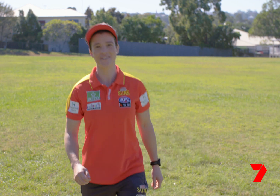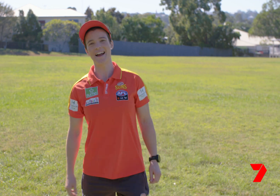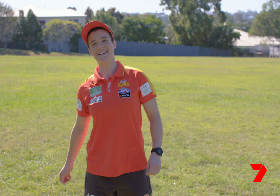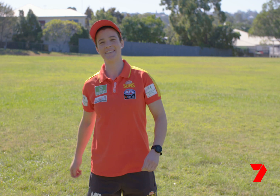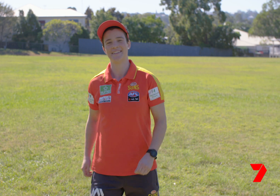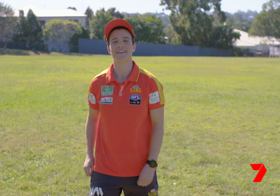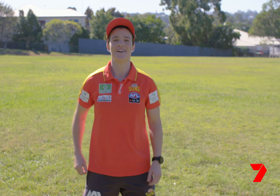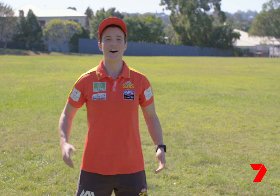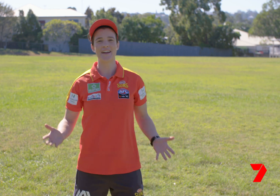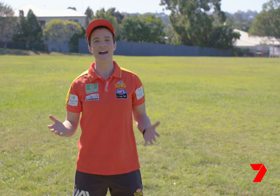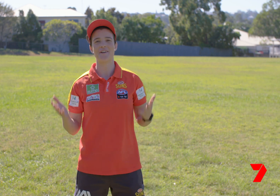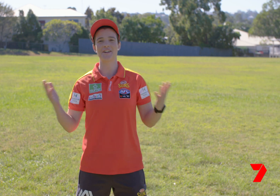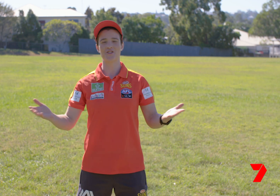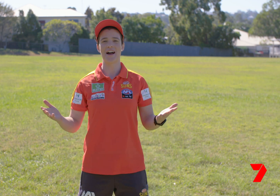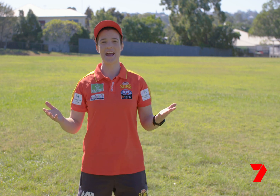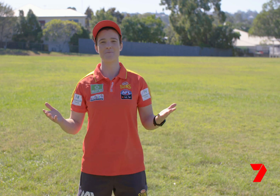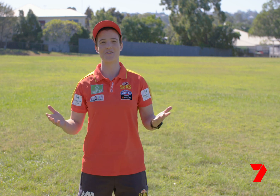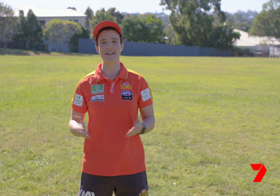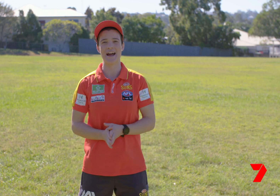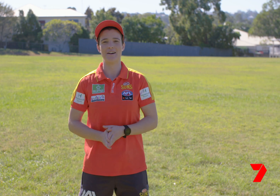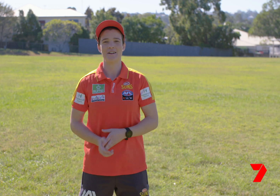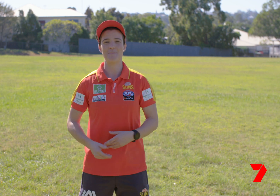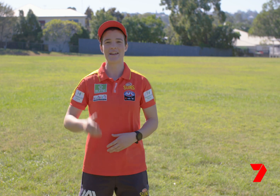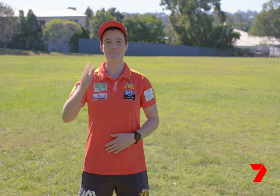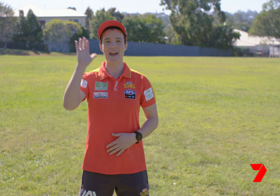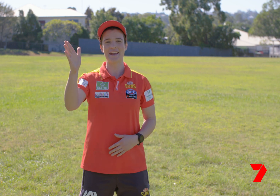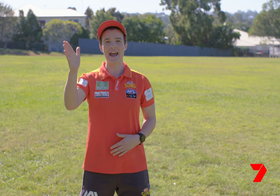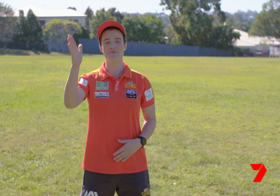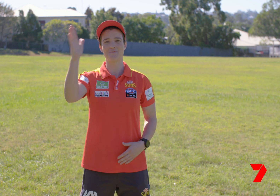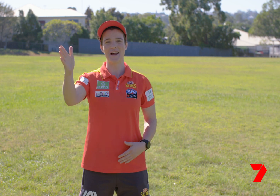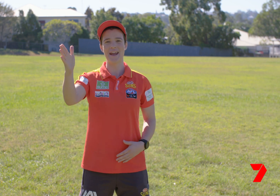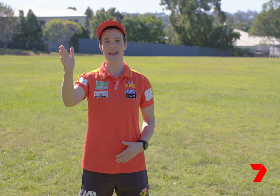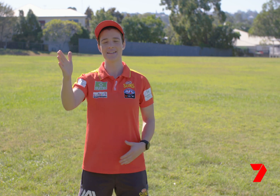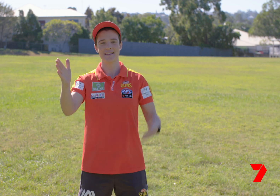Great! Okay, we're going to try handballing now. Make a pancake with one hand,